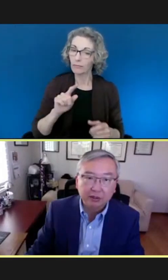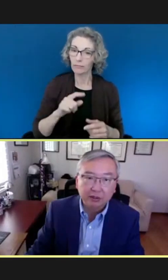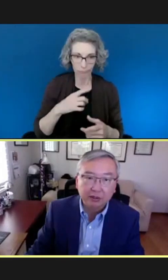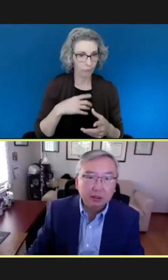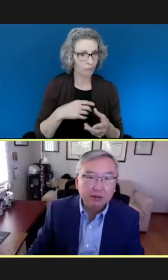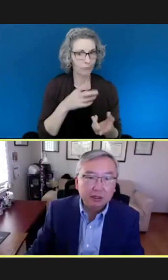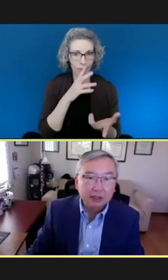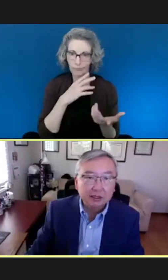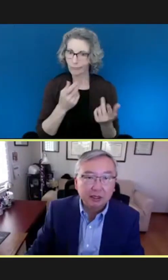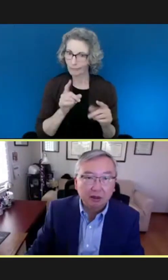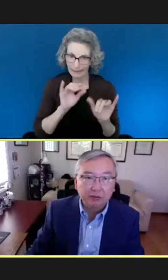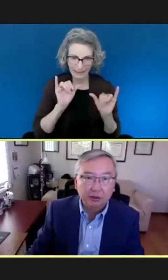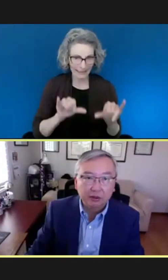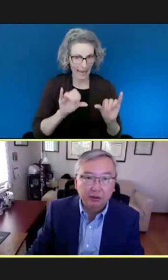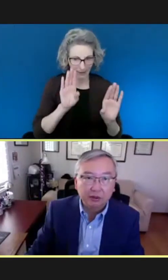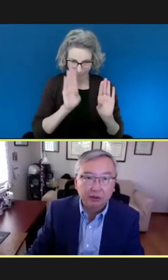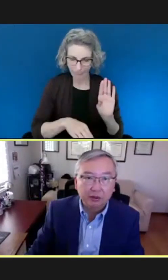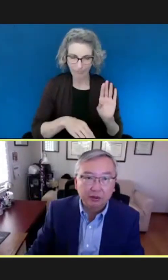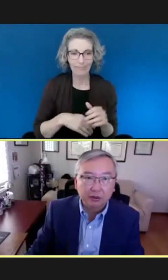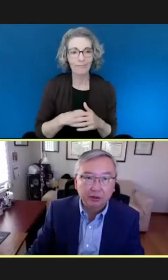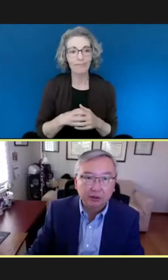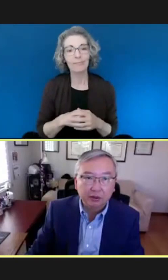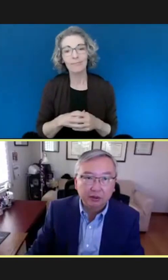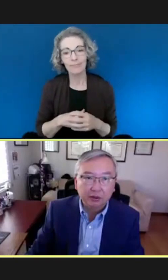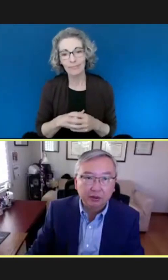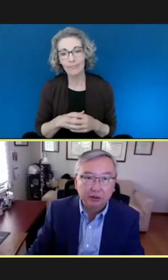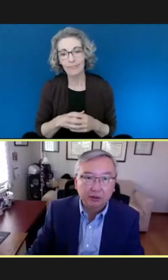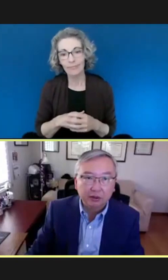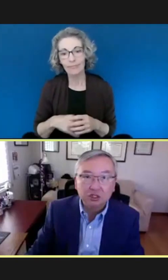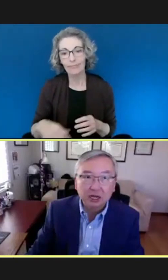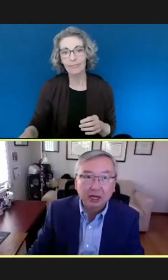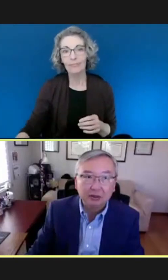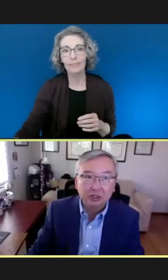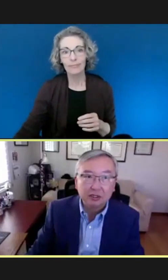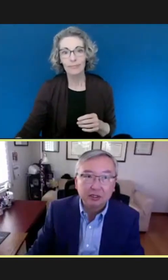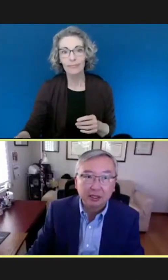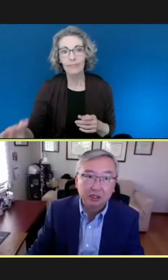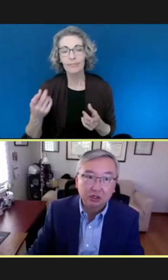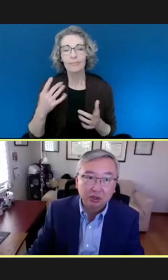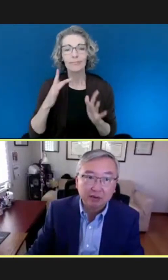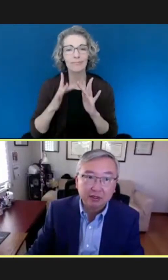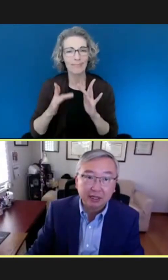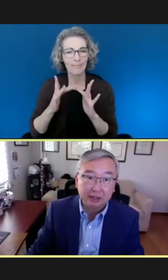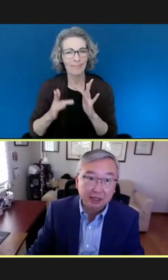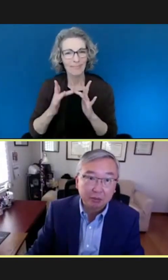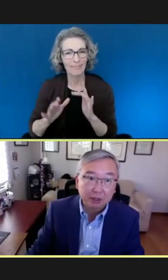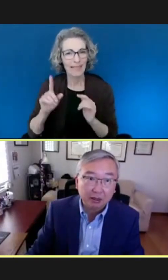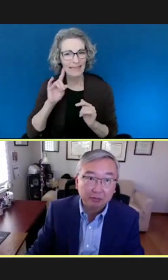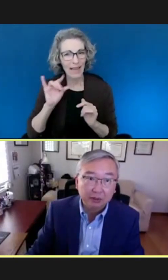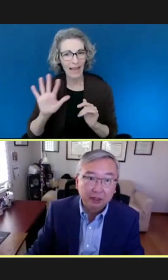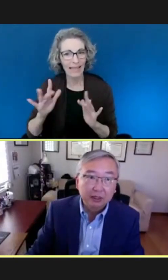So one list both challenges and strengths at the same time.